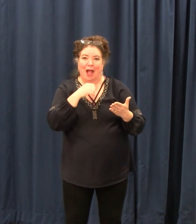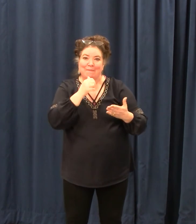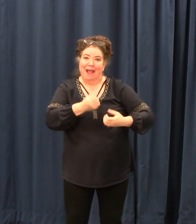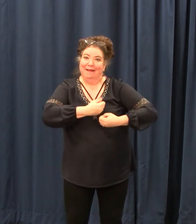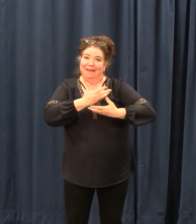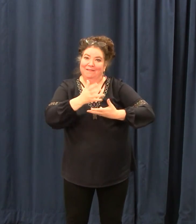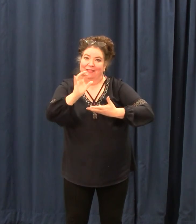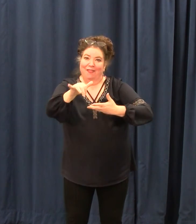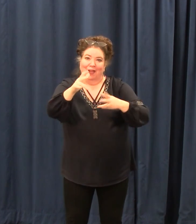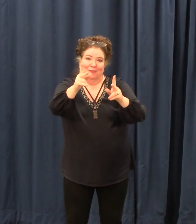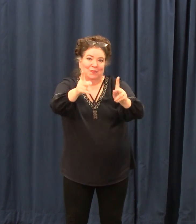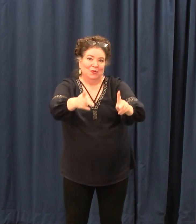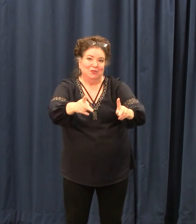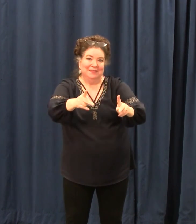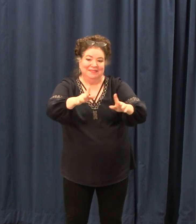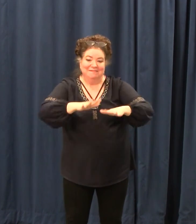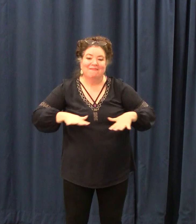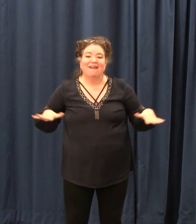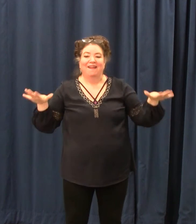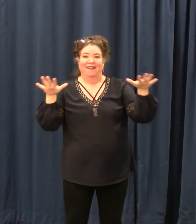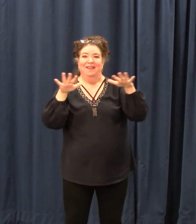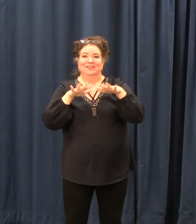person room to share..